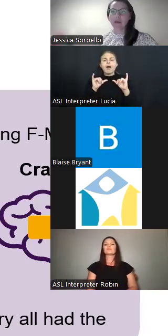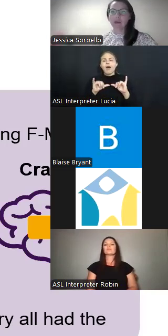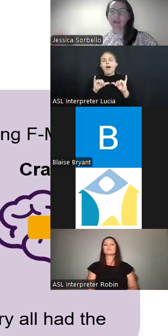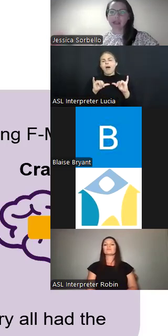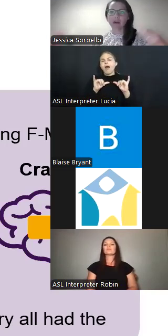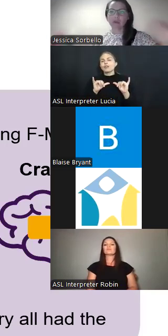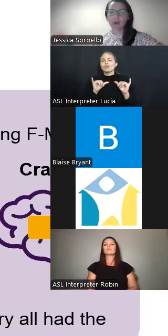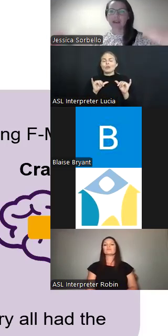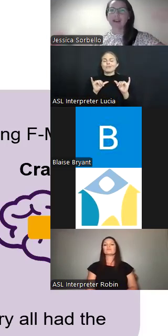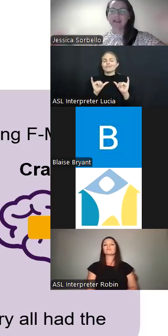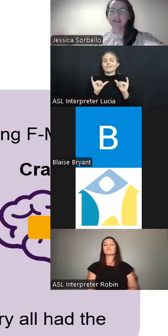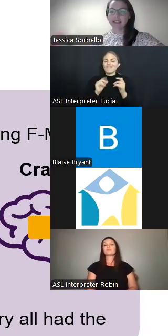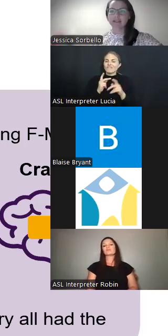. That is, again a big part of what we are here to talk about